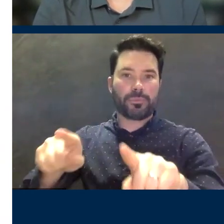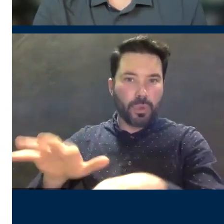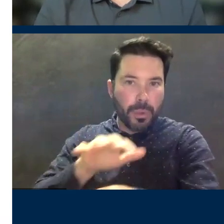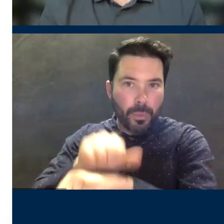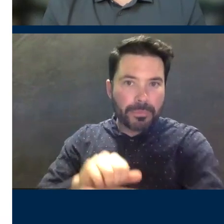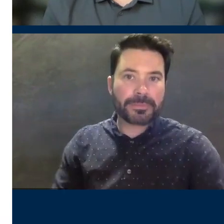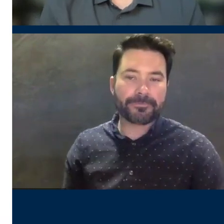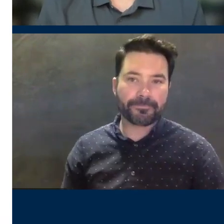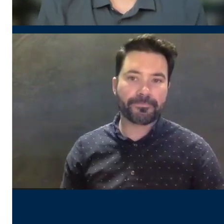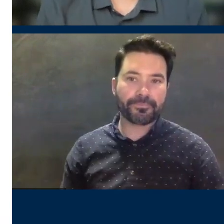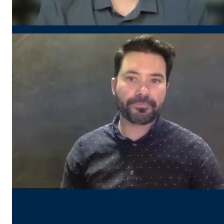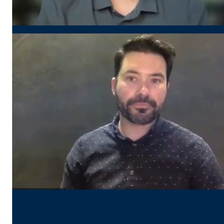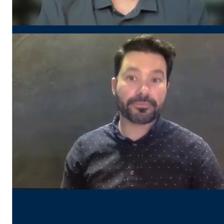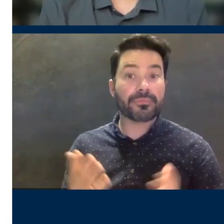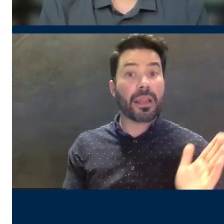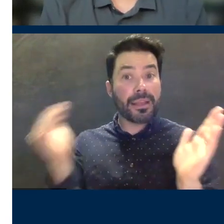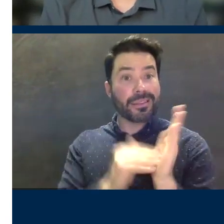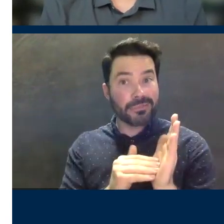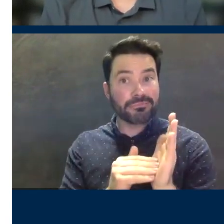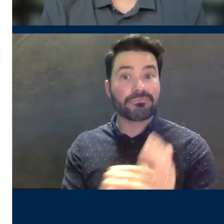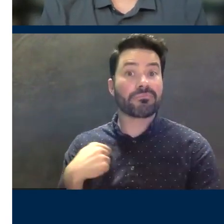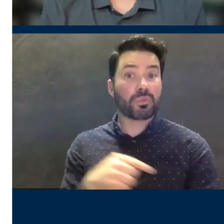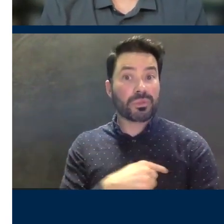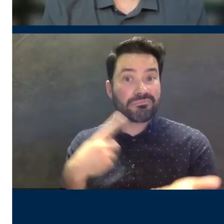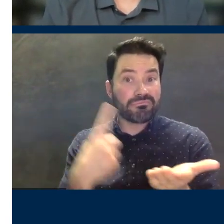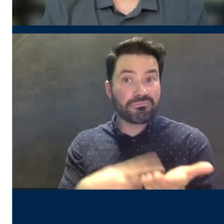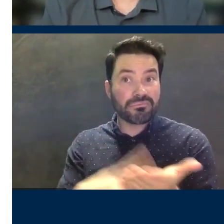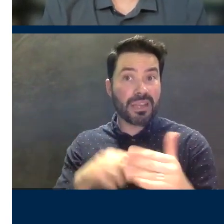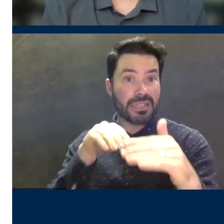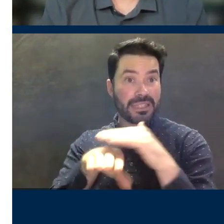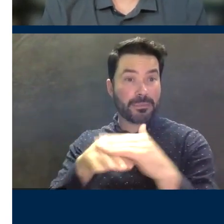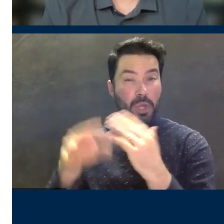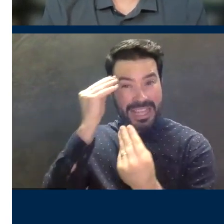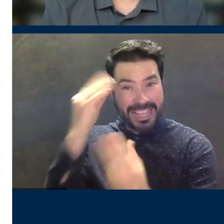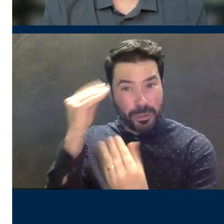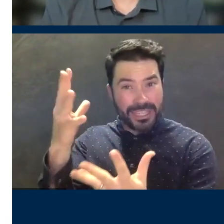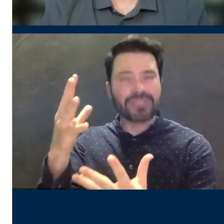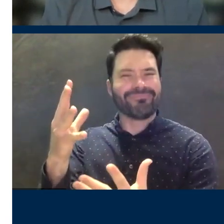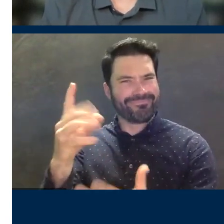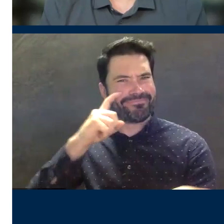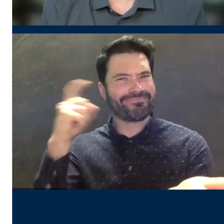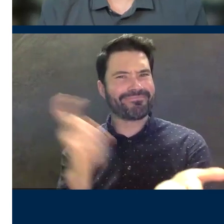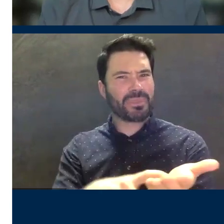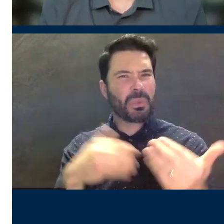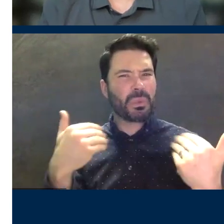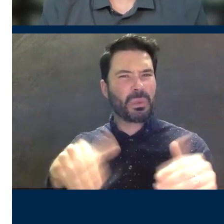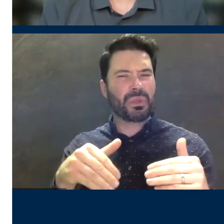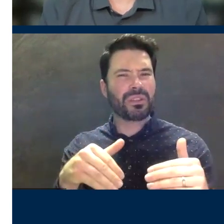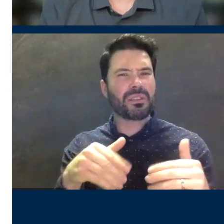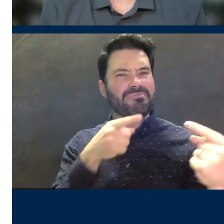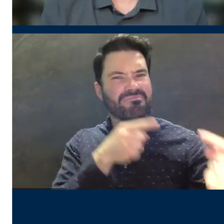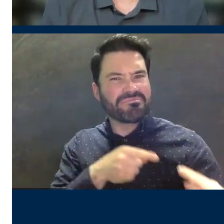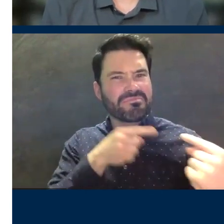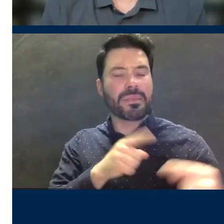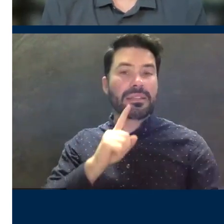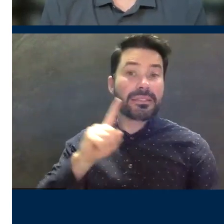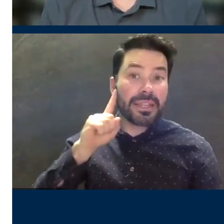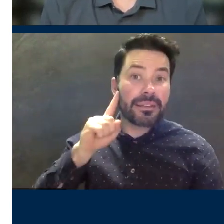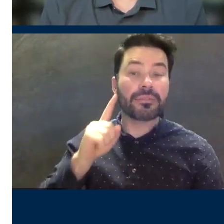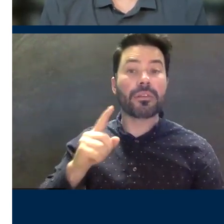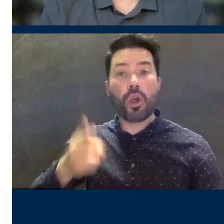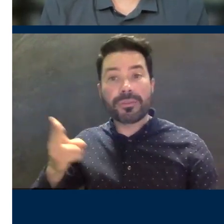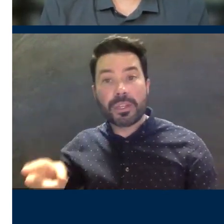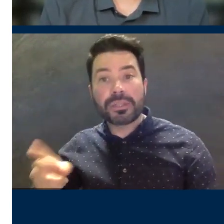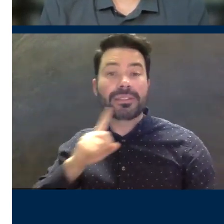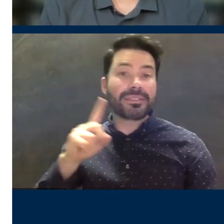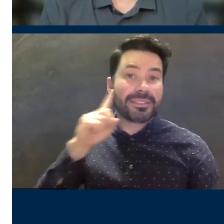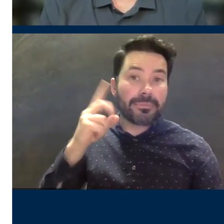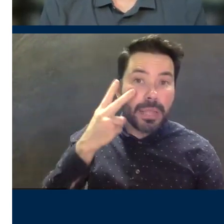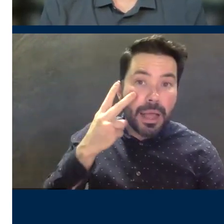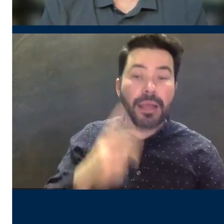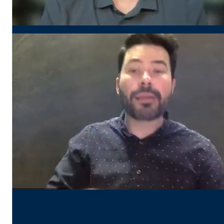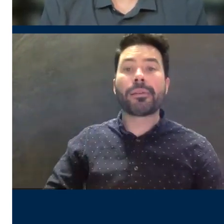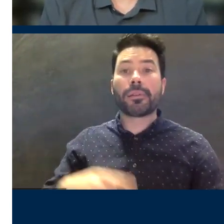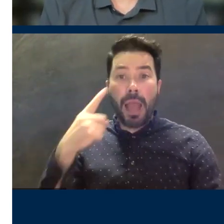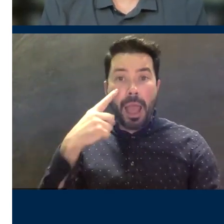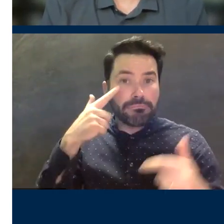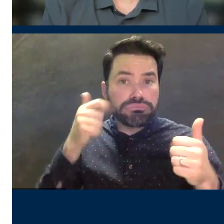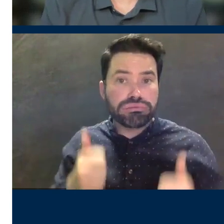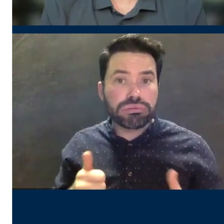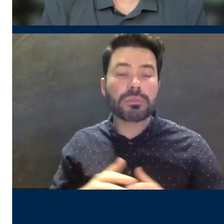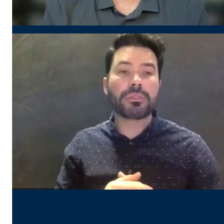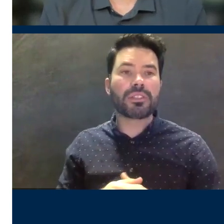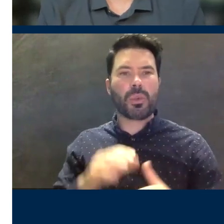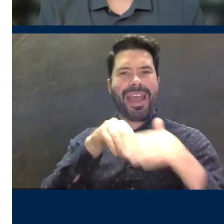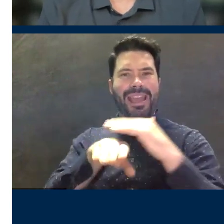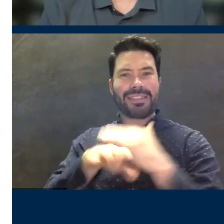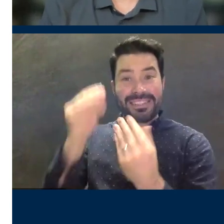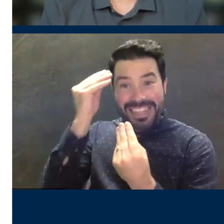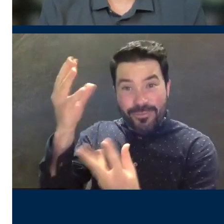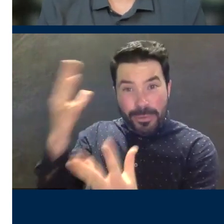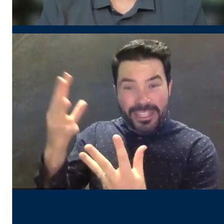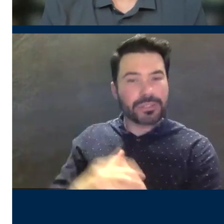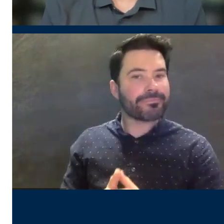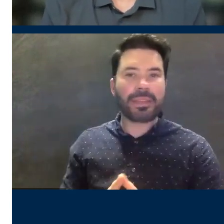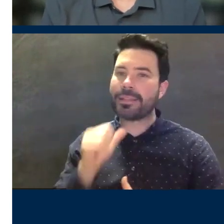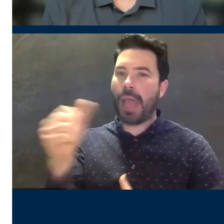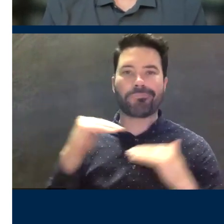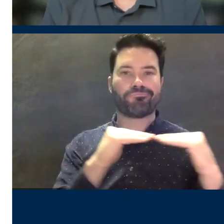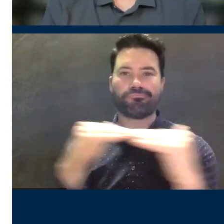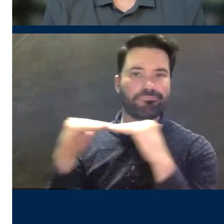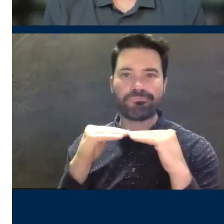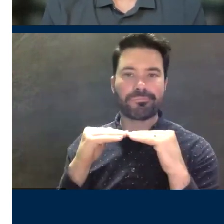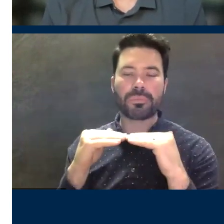So again, when we talk about accessible information, we need to recognize how hard it is for deaf, hard of hearing, deaf blind, those with low vision to be able to access information. It's not. It's not equal, like what we see in the general population.